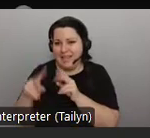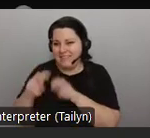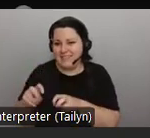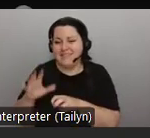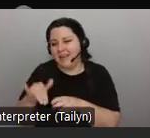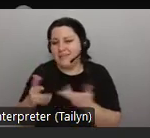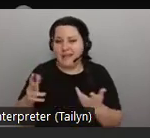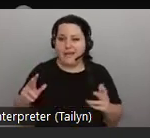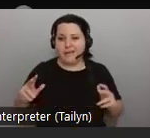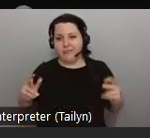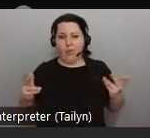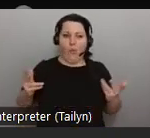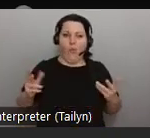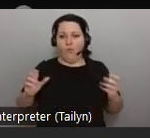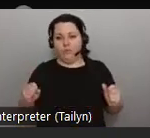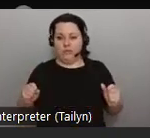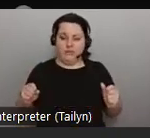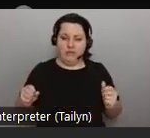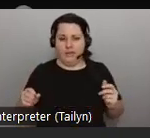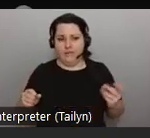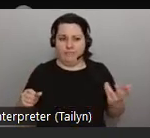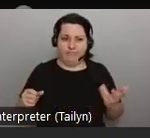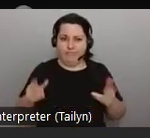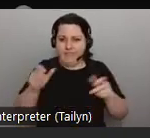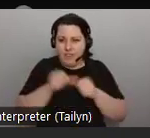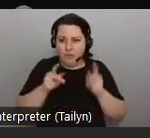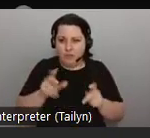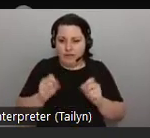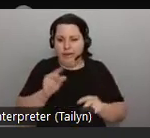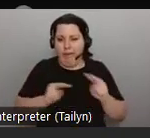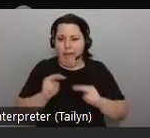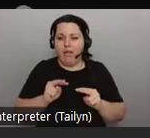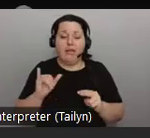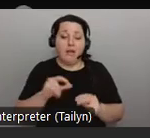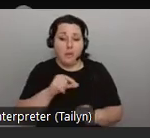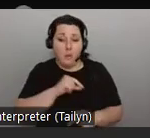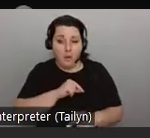and link descriptions and such, it can't assess that because they are kind of subjective